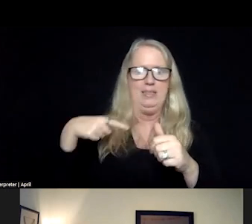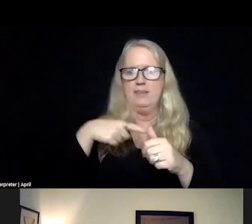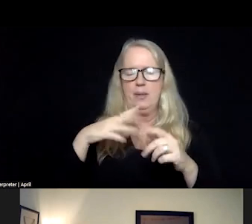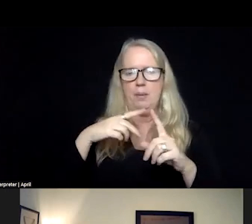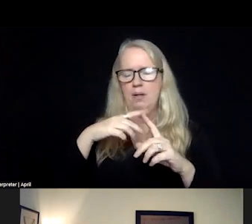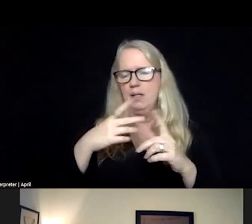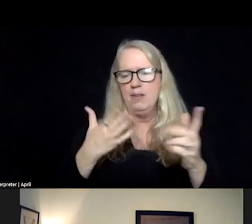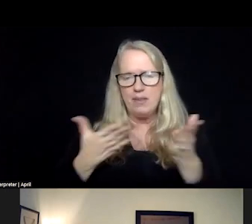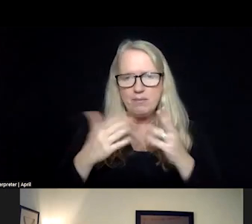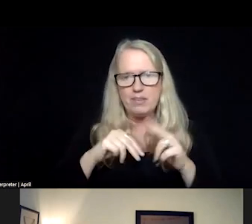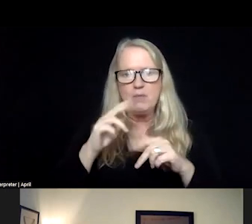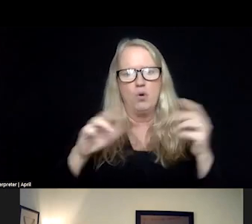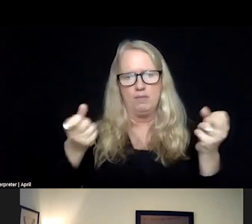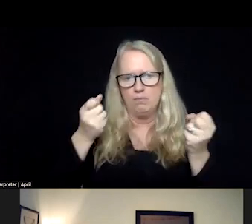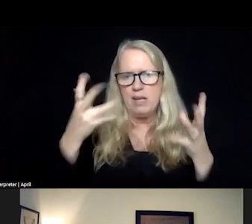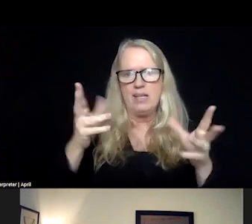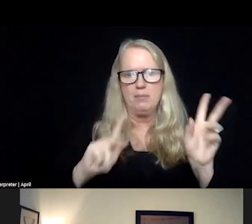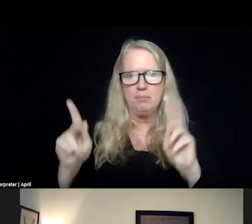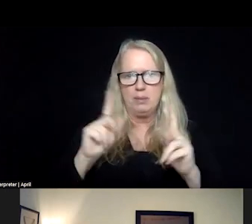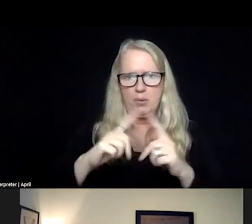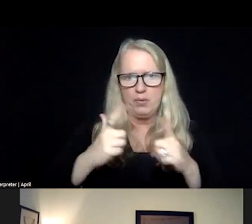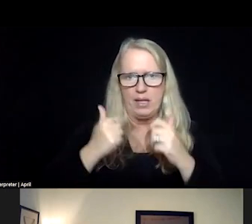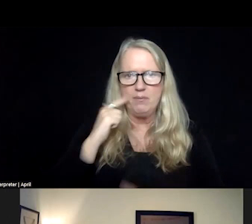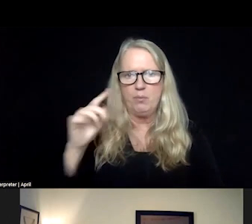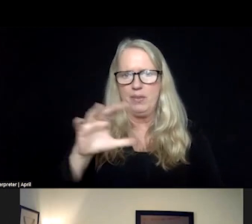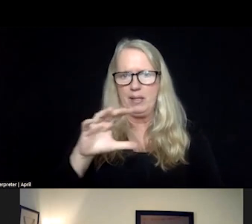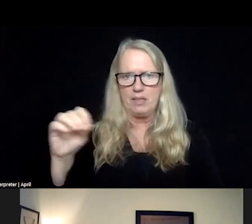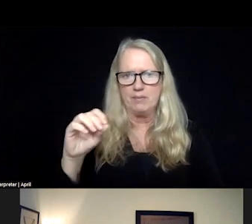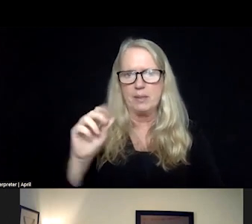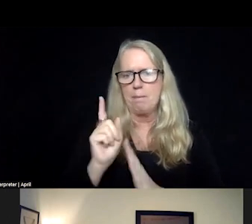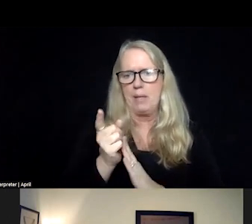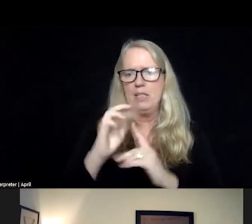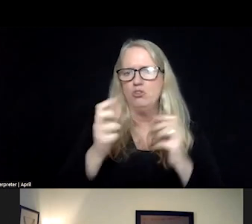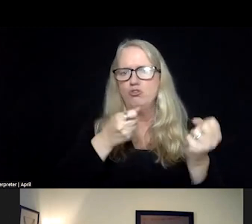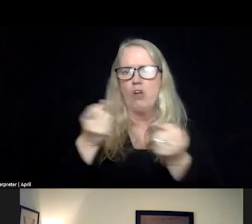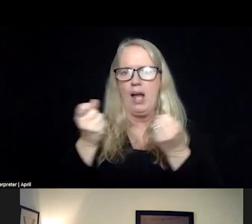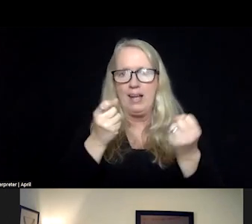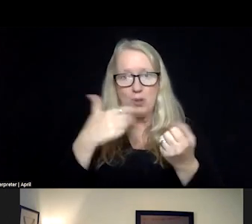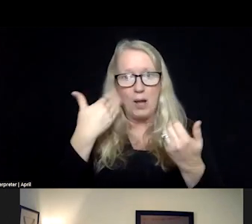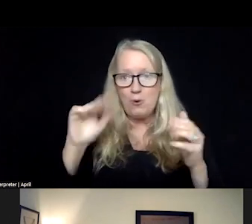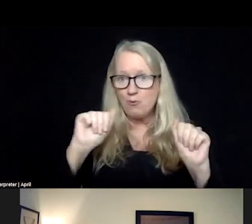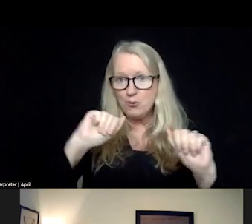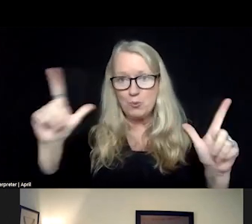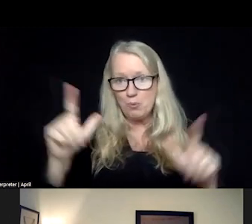I DON'T KNOW IF YOU WERE SURPRISED BY THAT.